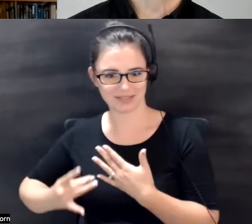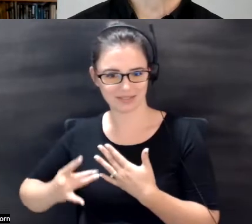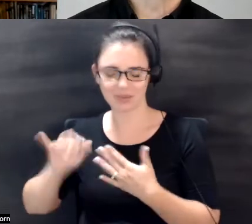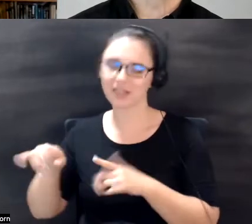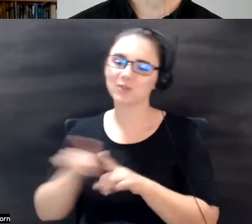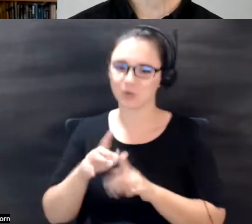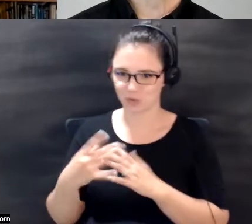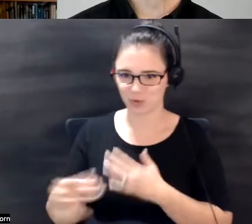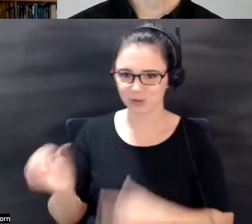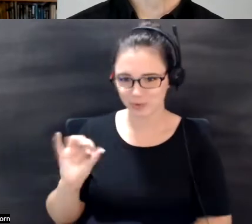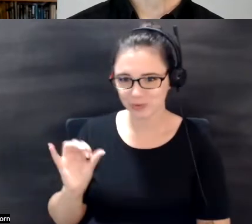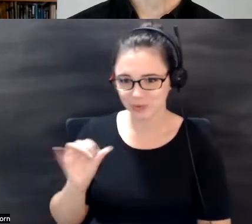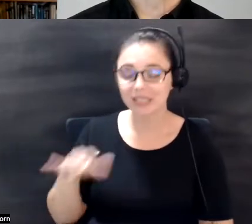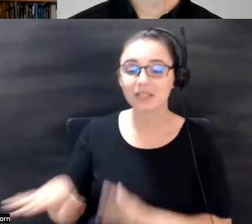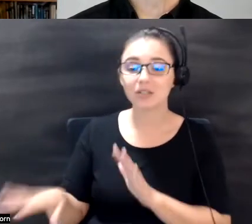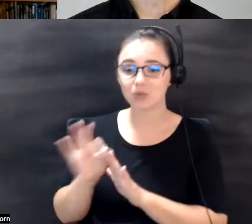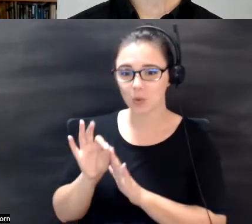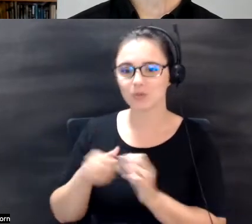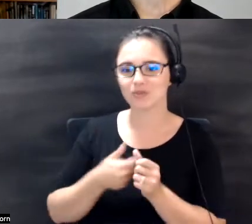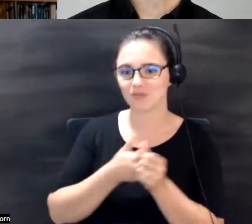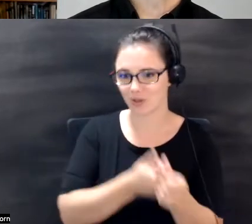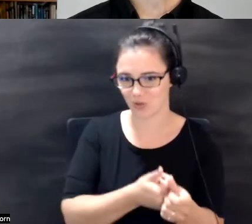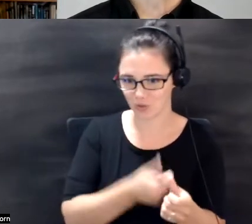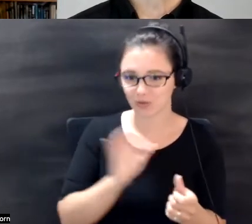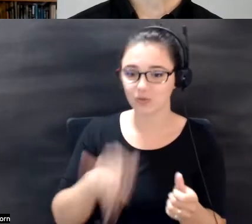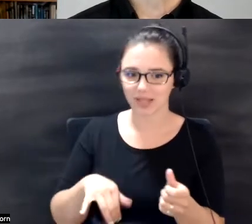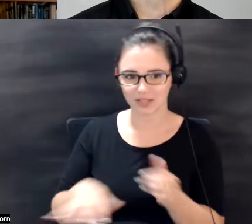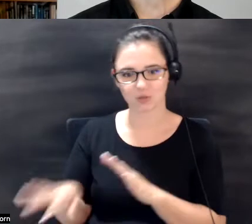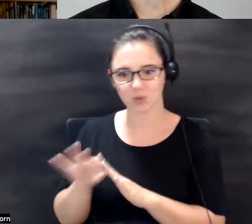chose to follow. So that's a choice we don't always see.